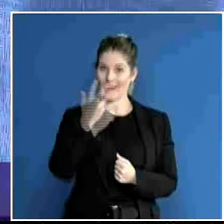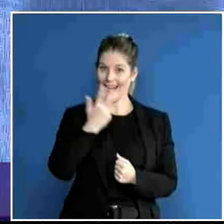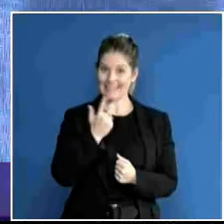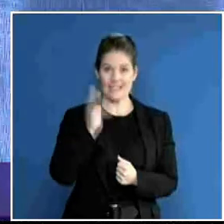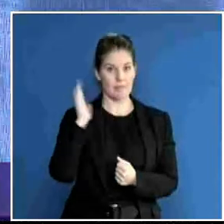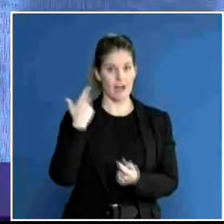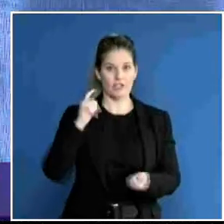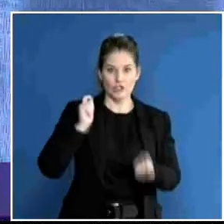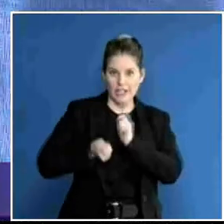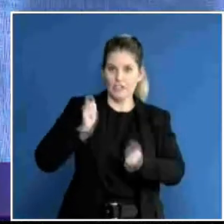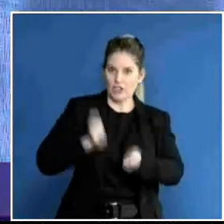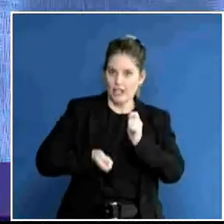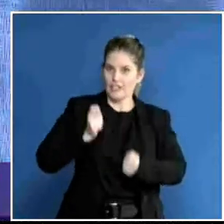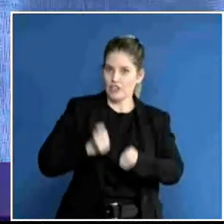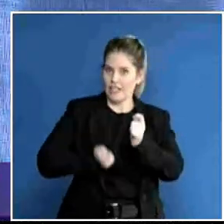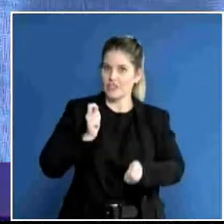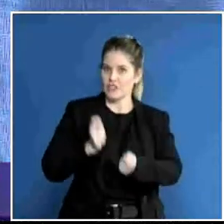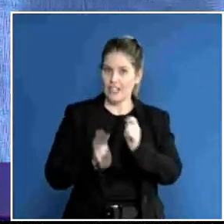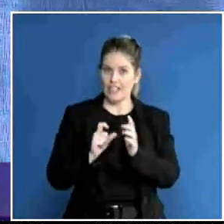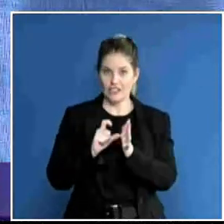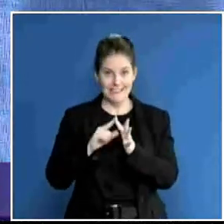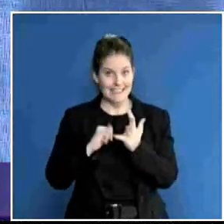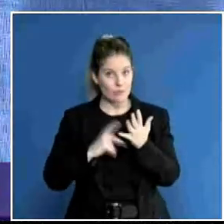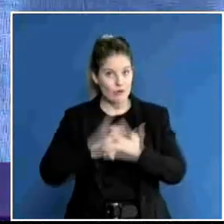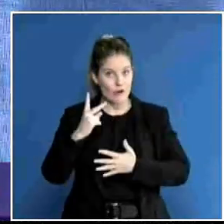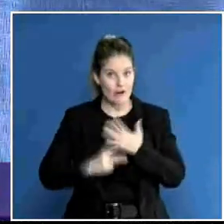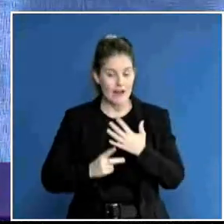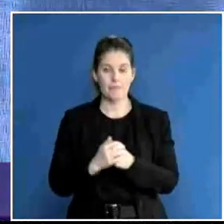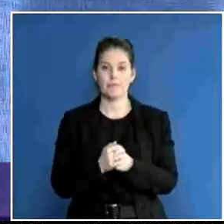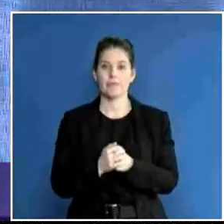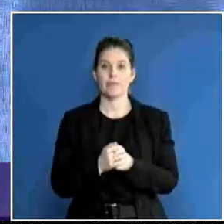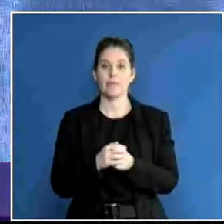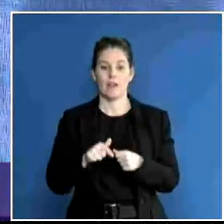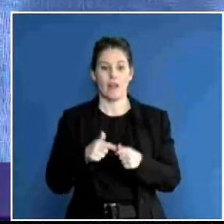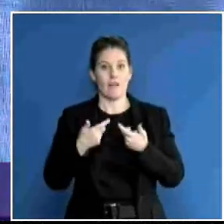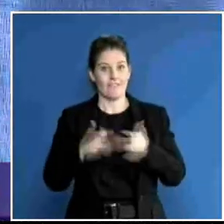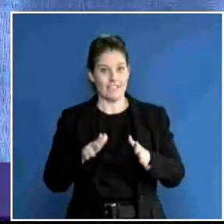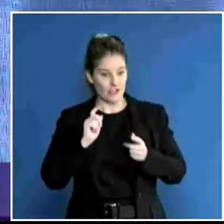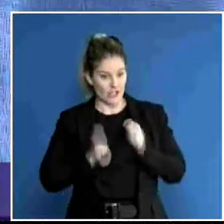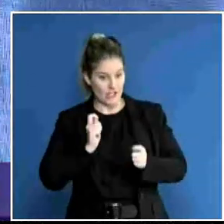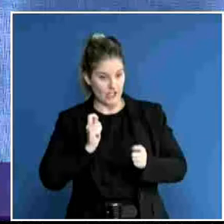DSS commissioned the Boston Consulting Group to conduct a mid-term review of the DES